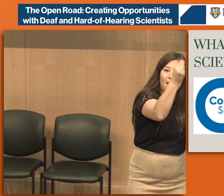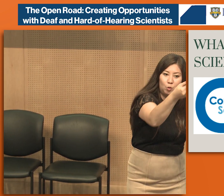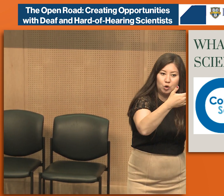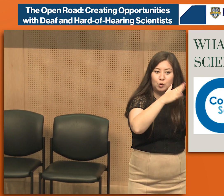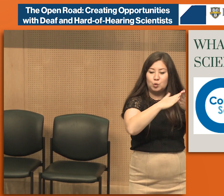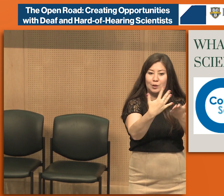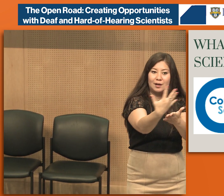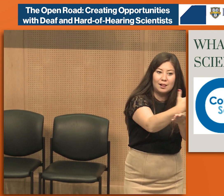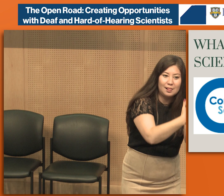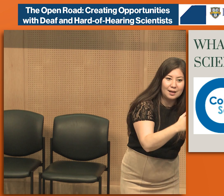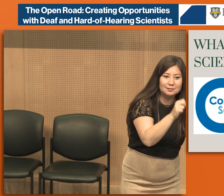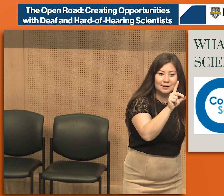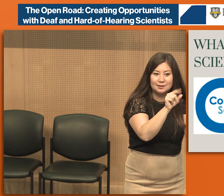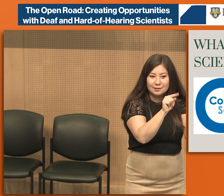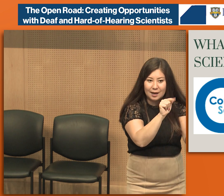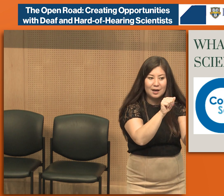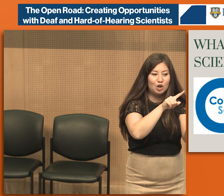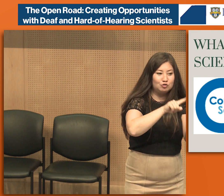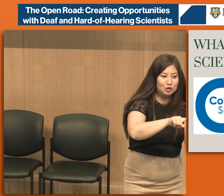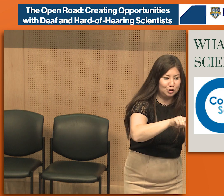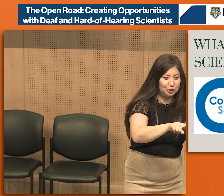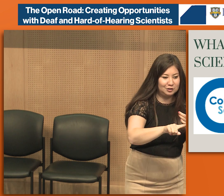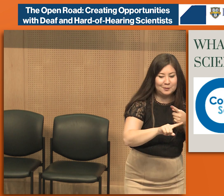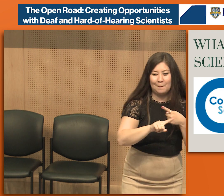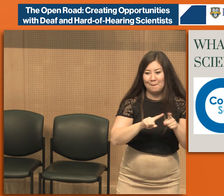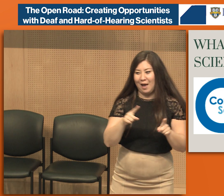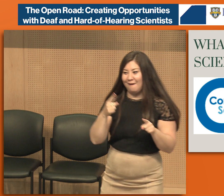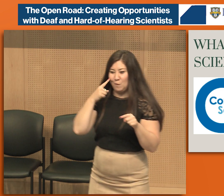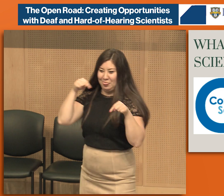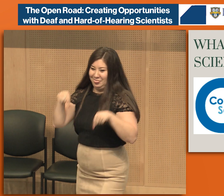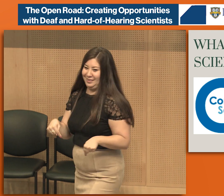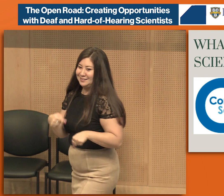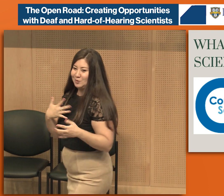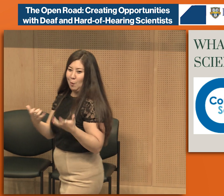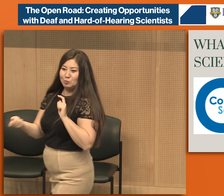because community science really means an individual willing to go out into the field